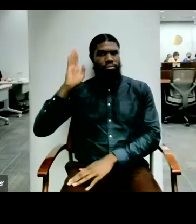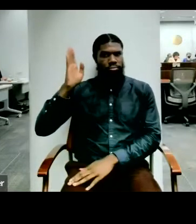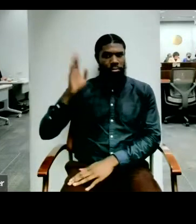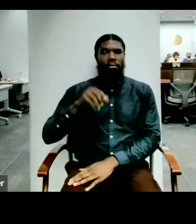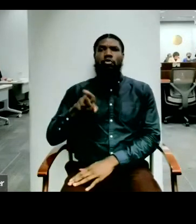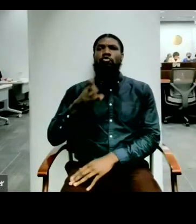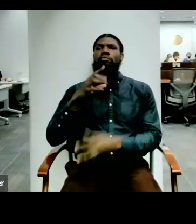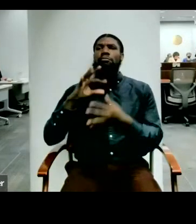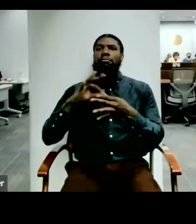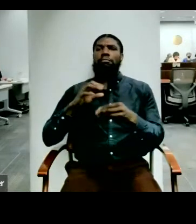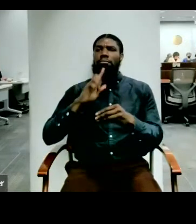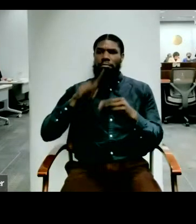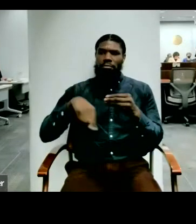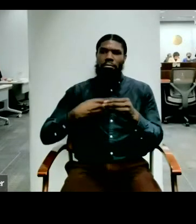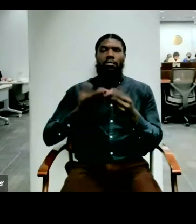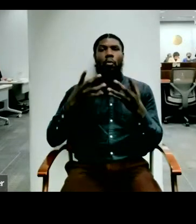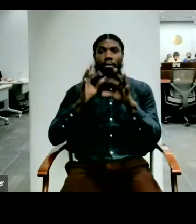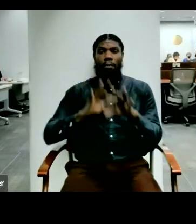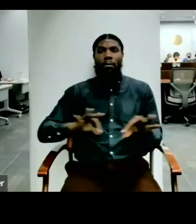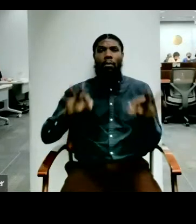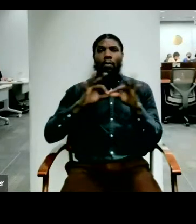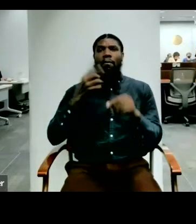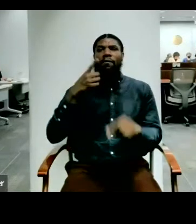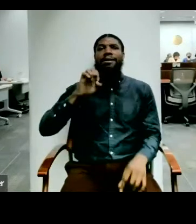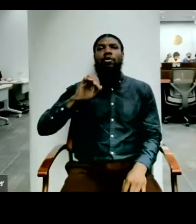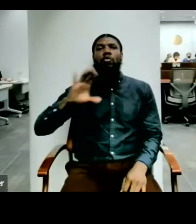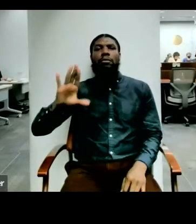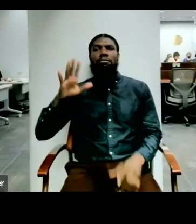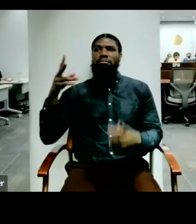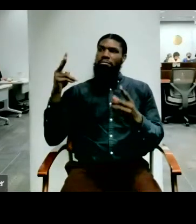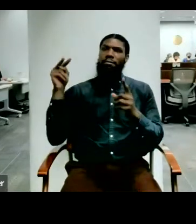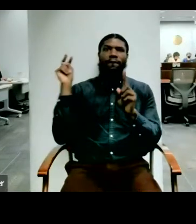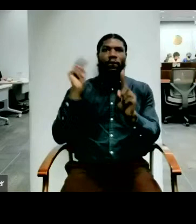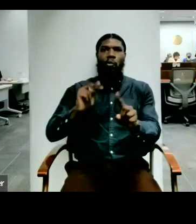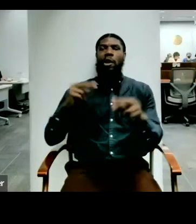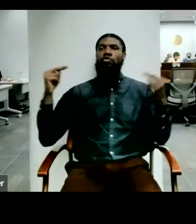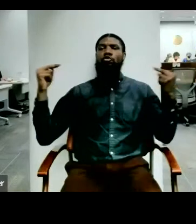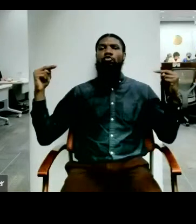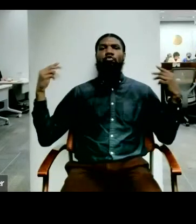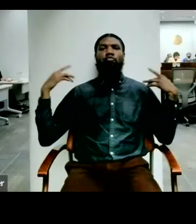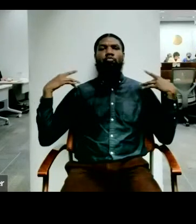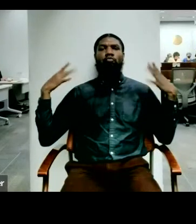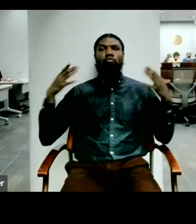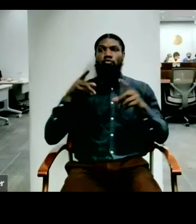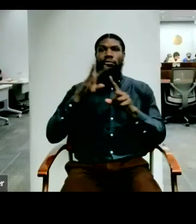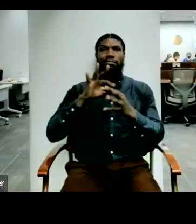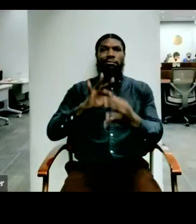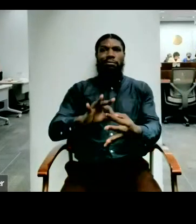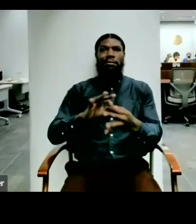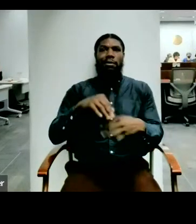you spoke with the importance of the EEOC being viewed as a neutral, as it applies to employees and employers.